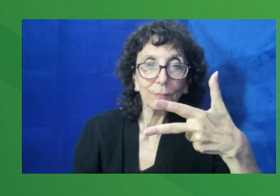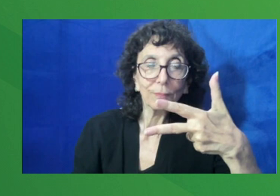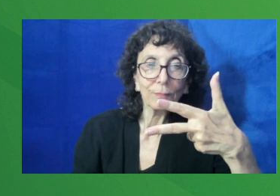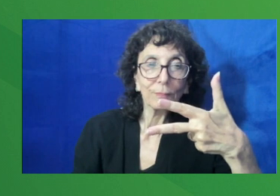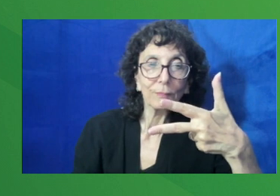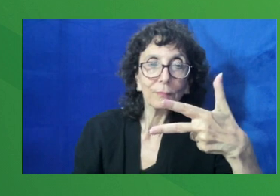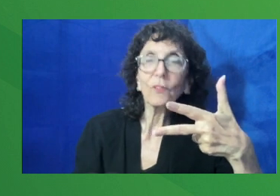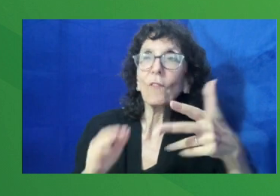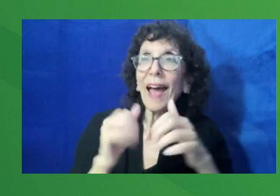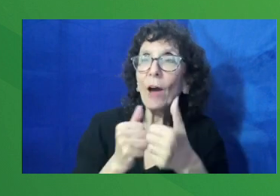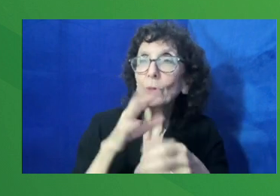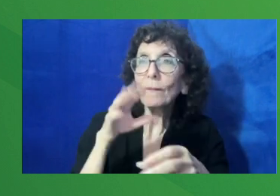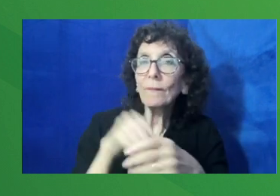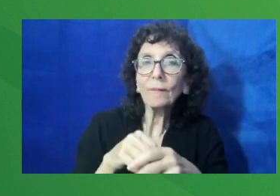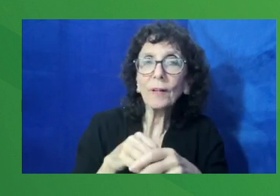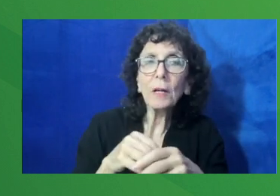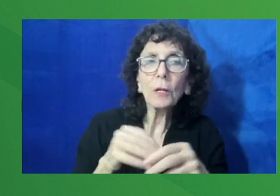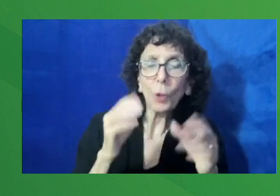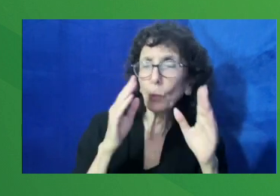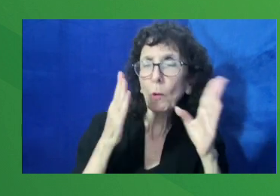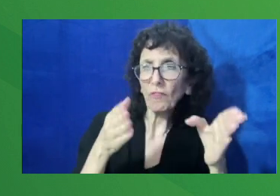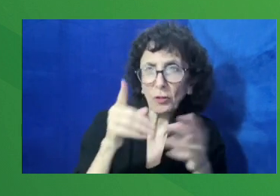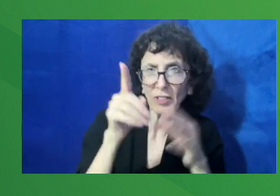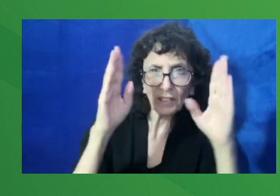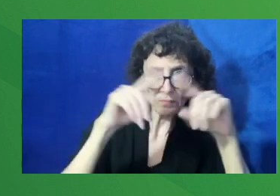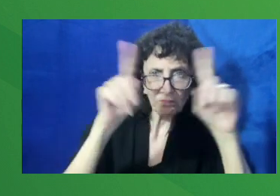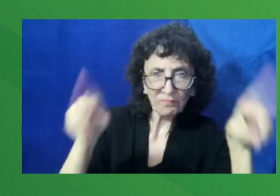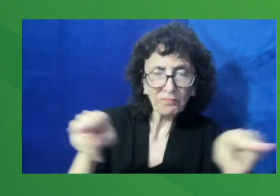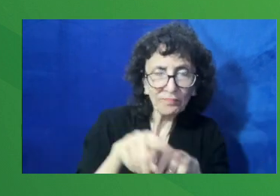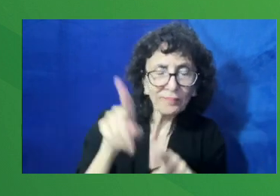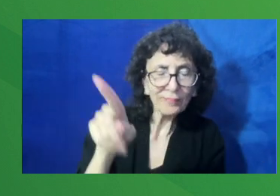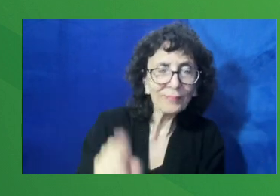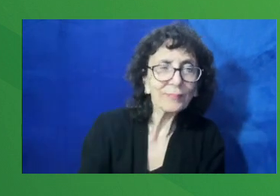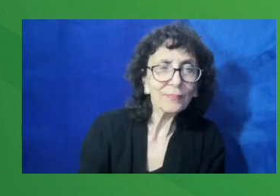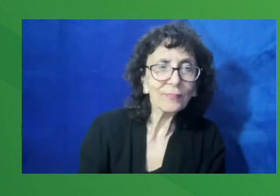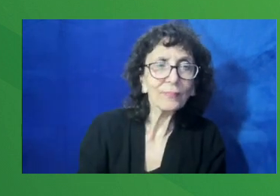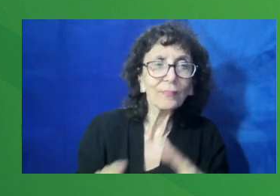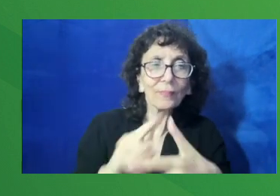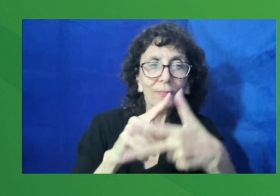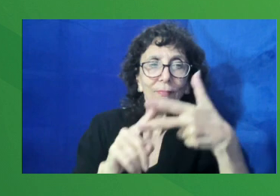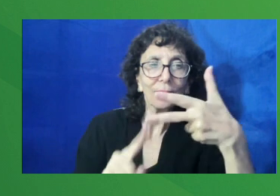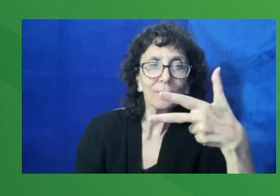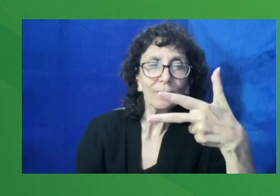So, we'll stay here on this slide. Three things that we're gonna talk about, embedding the themes